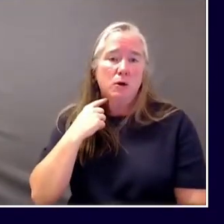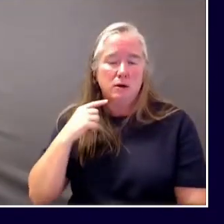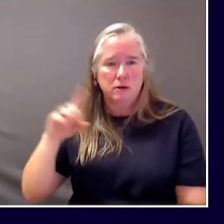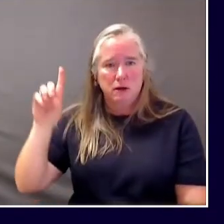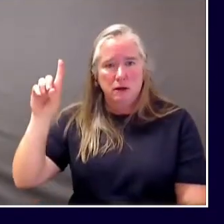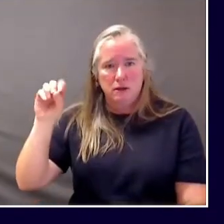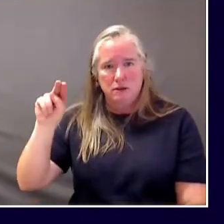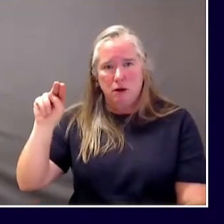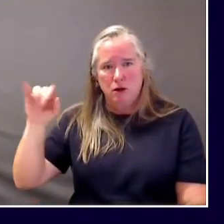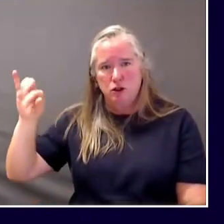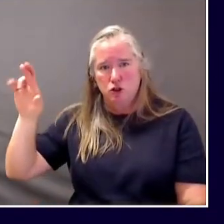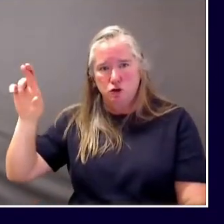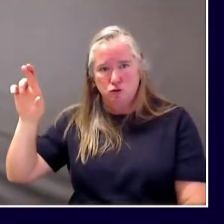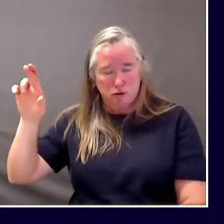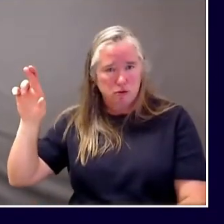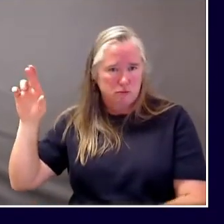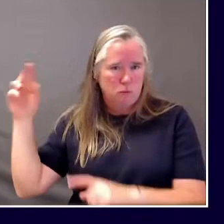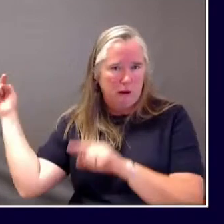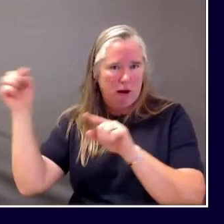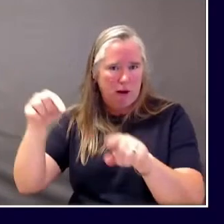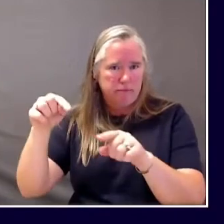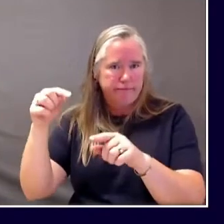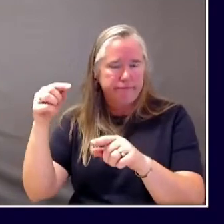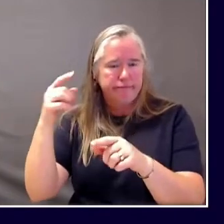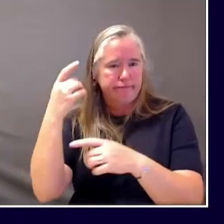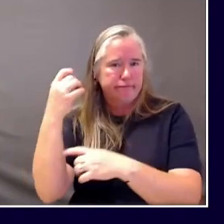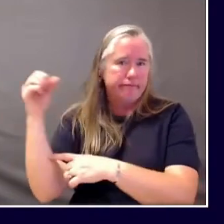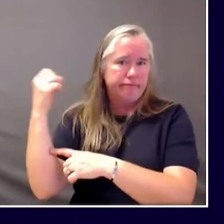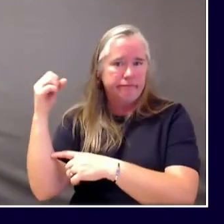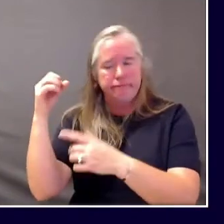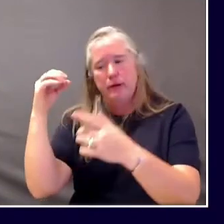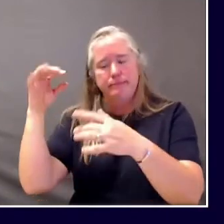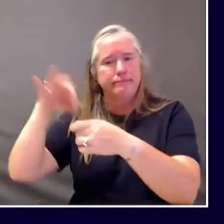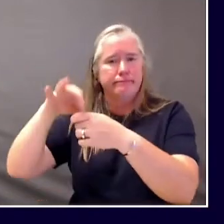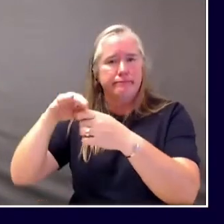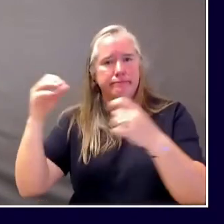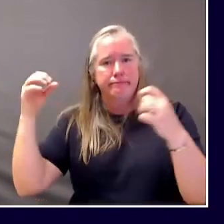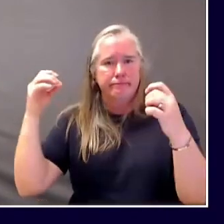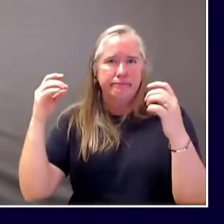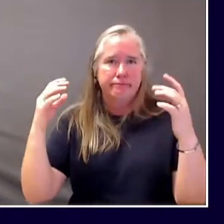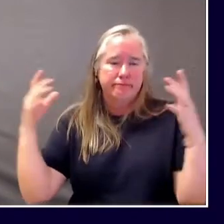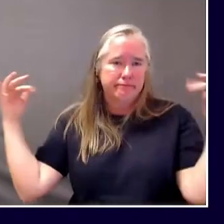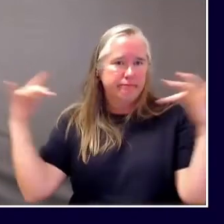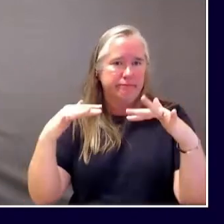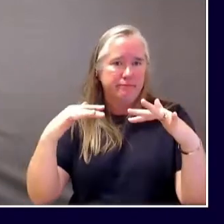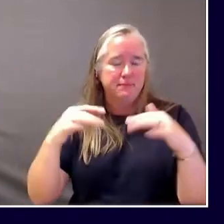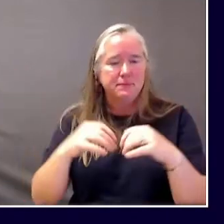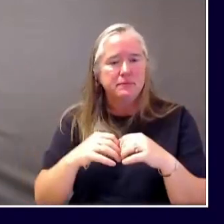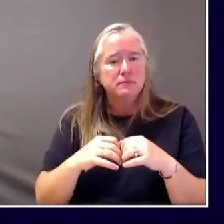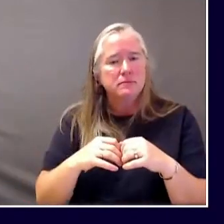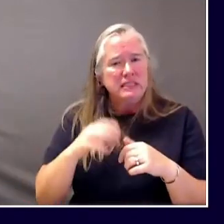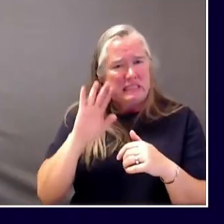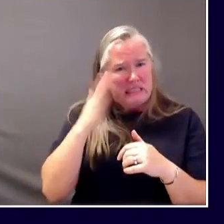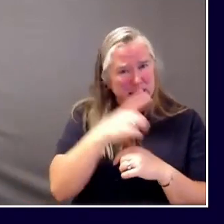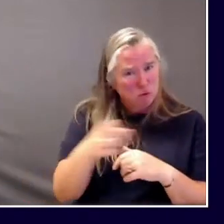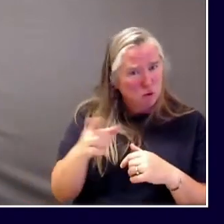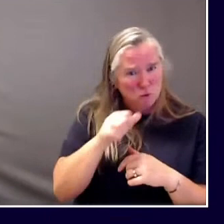talked to them and I'm assuming no one has considering you guys